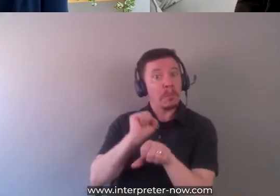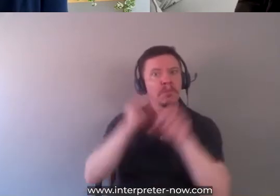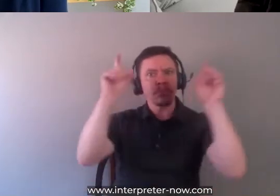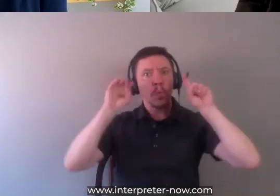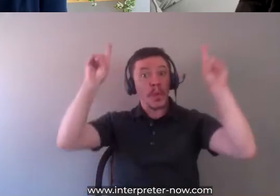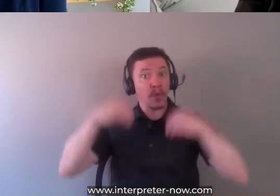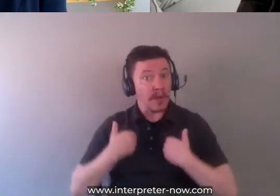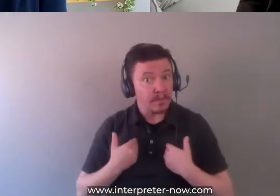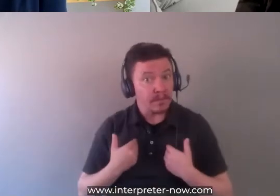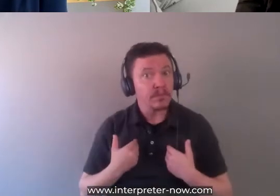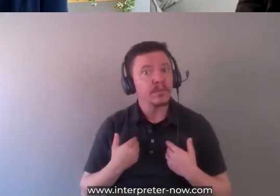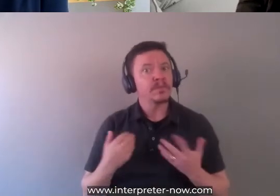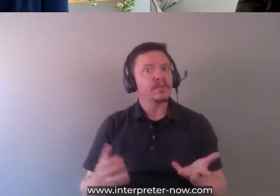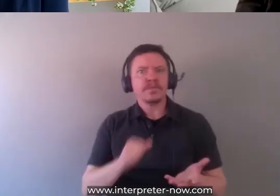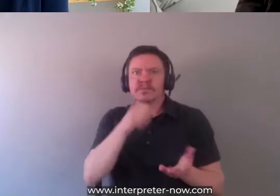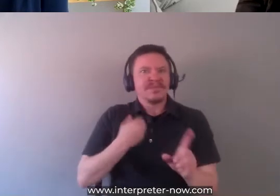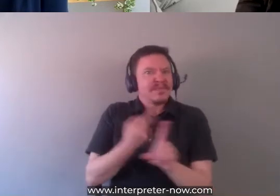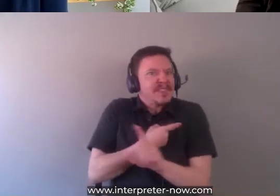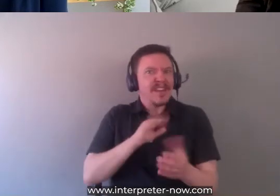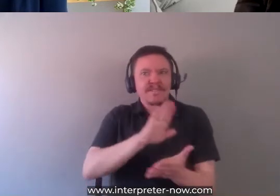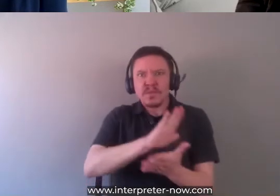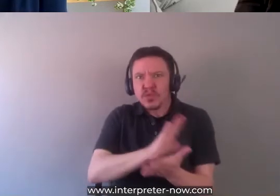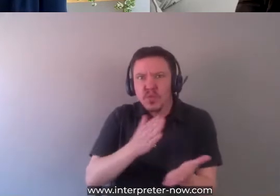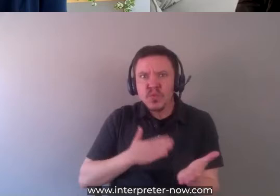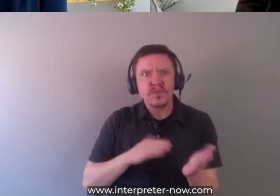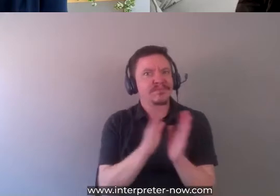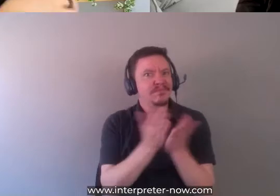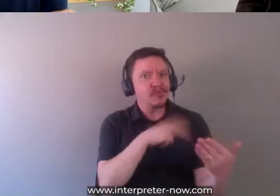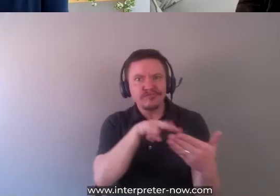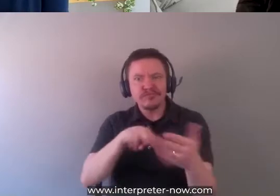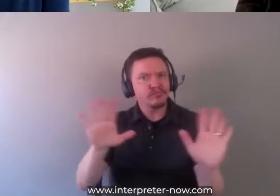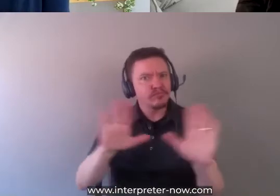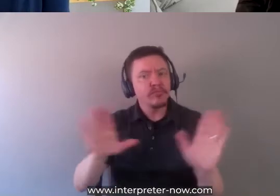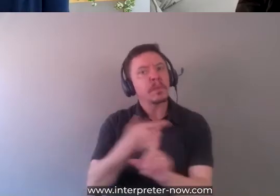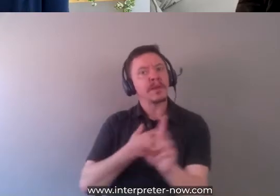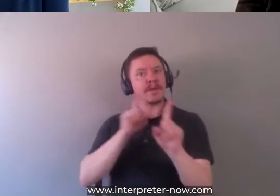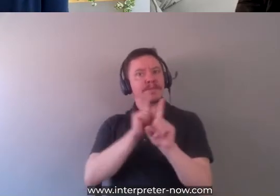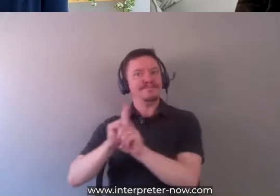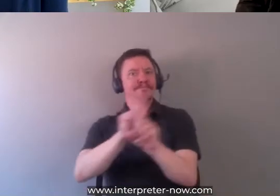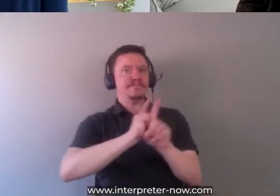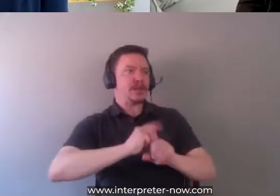have, didn't come from classrooms or textbooks. It came from mentors, who were community organizers